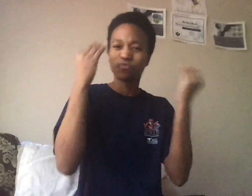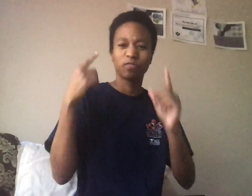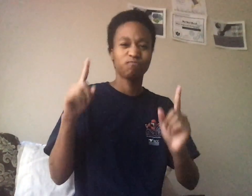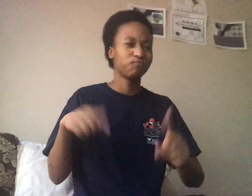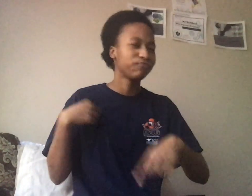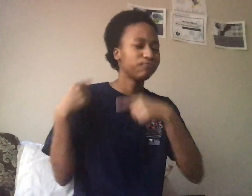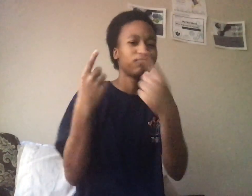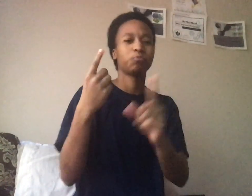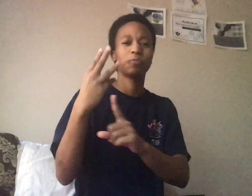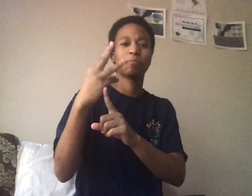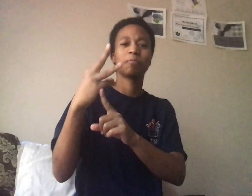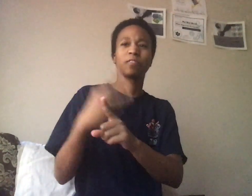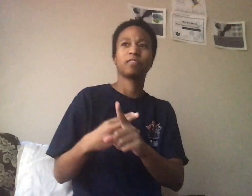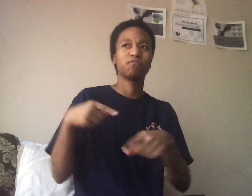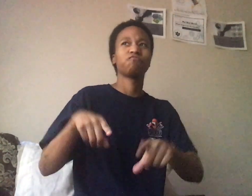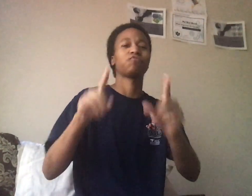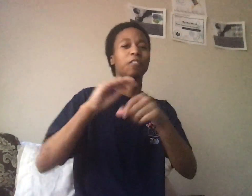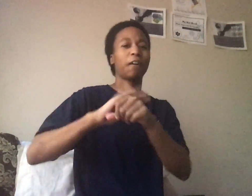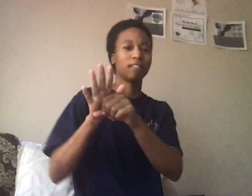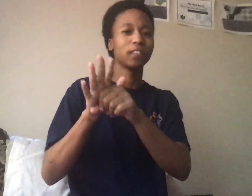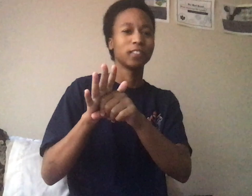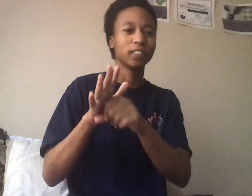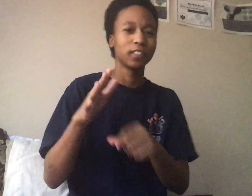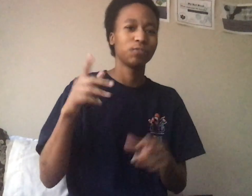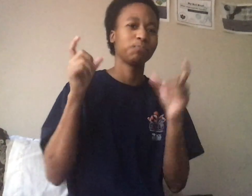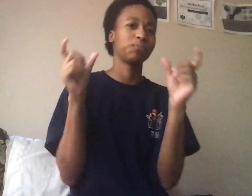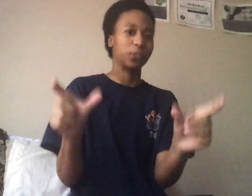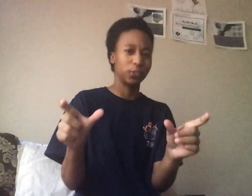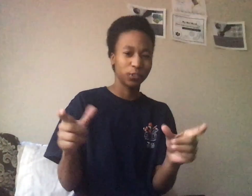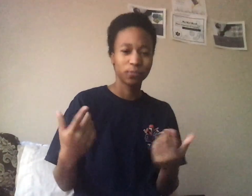I was thinking since six months during COVID-19 quarantine.